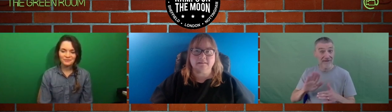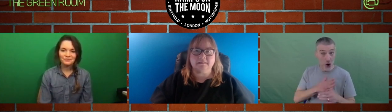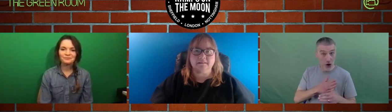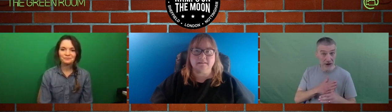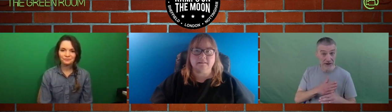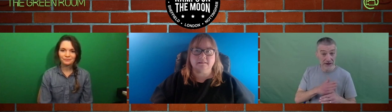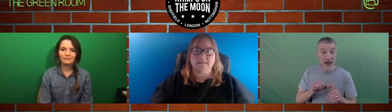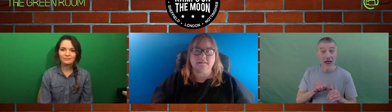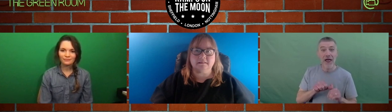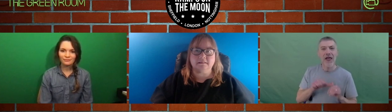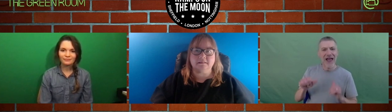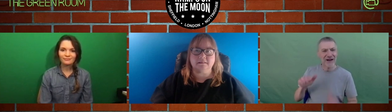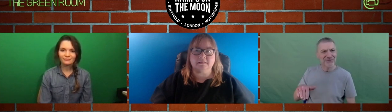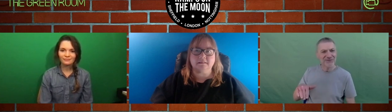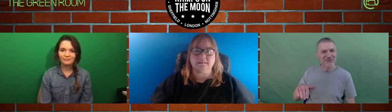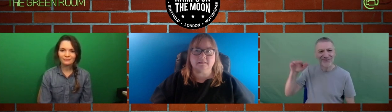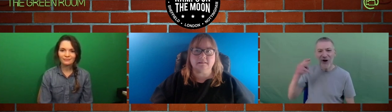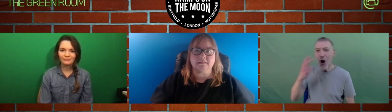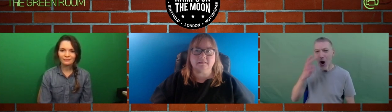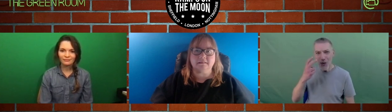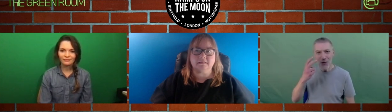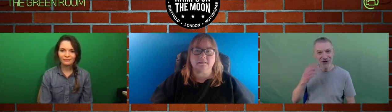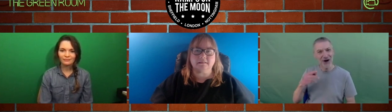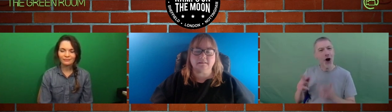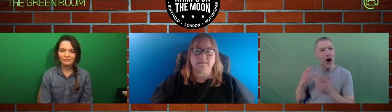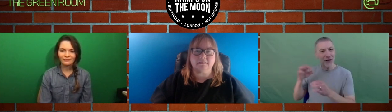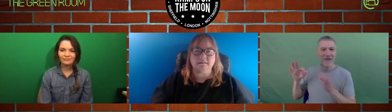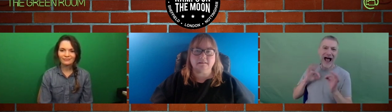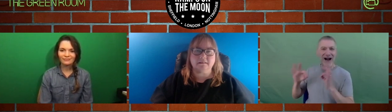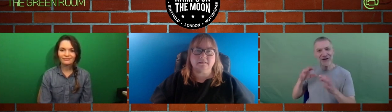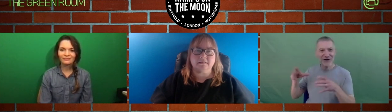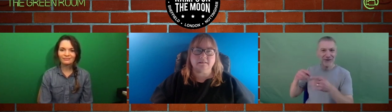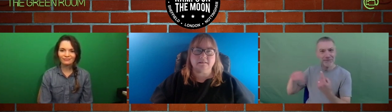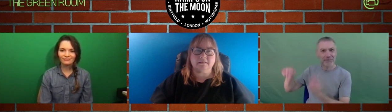when I got older I went through with other actors yeah.